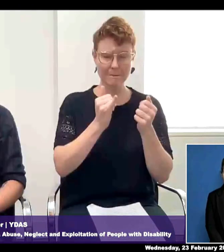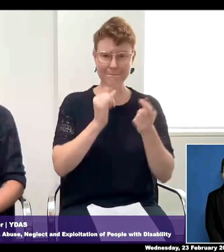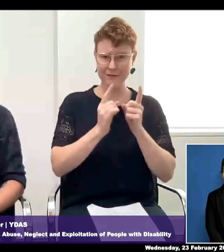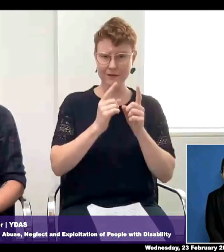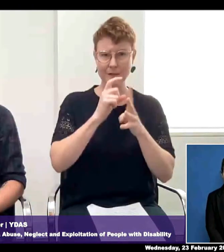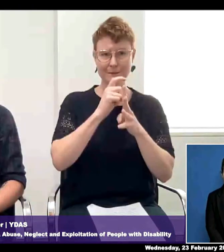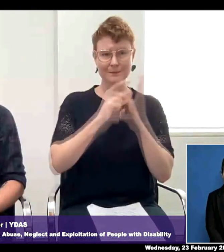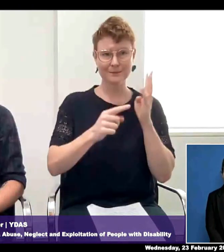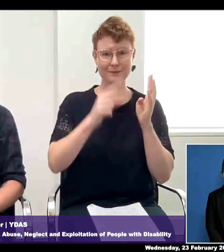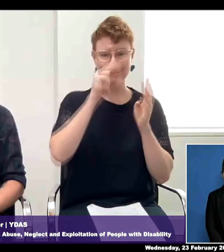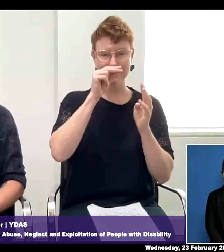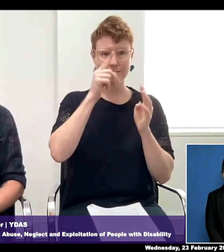career counselling and support.